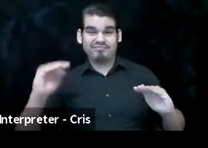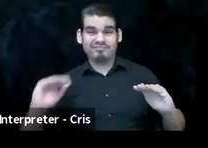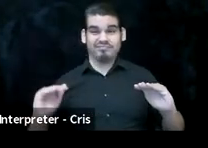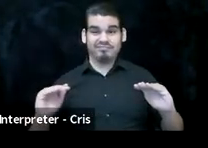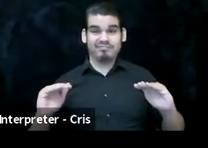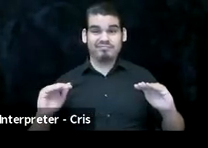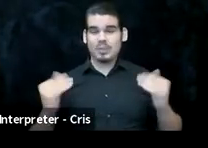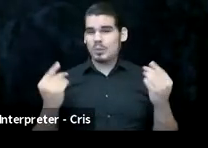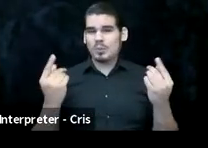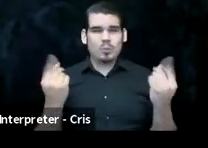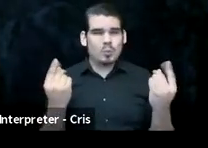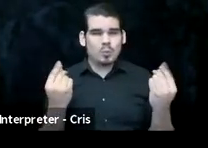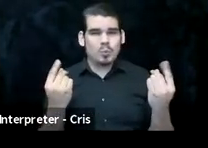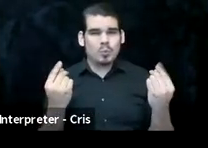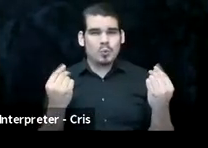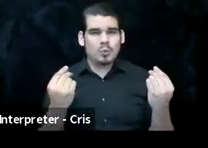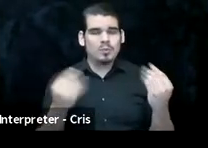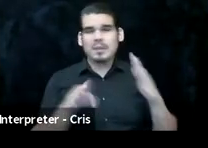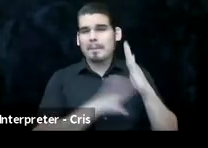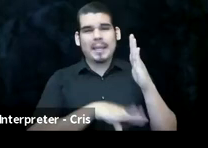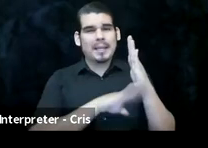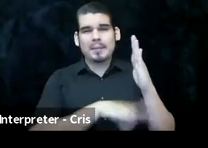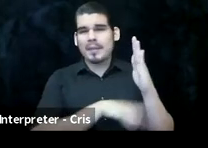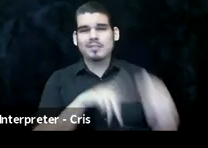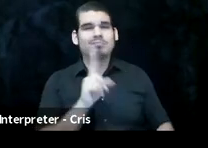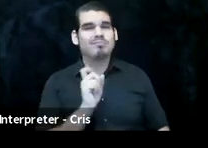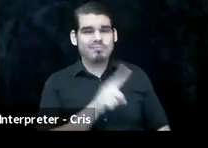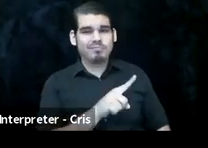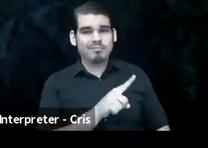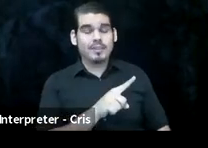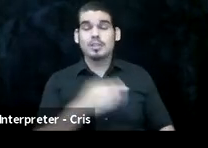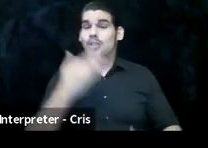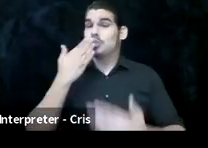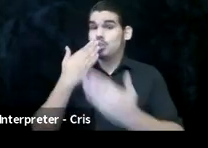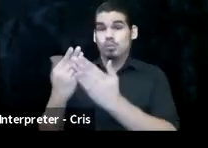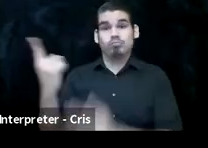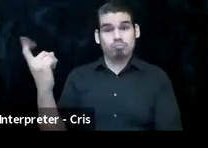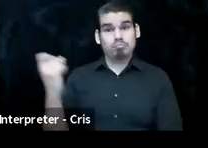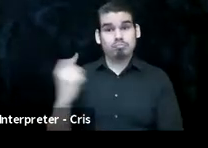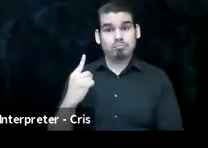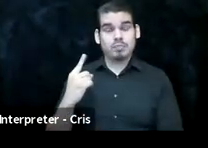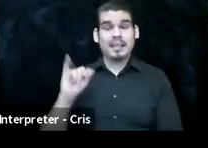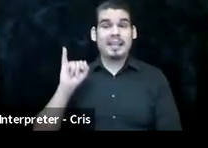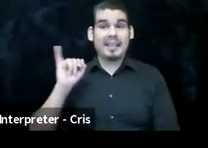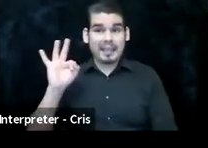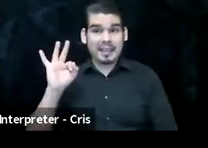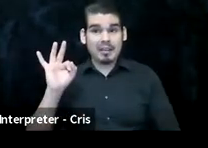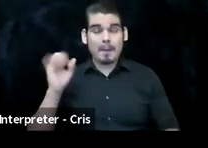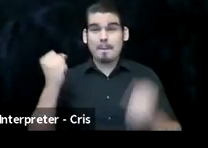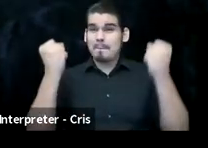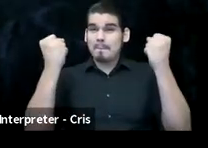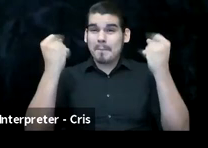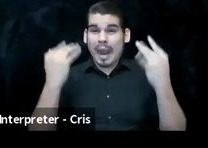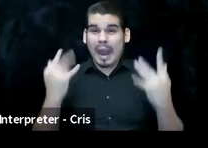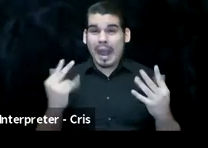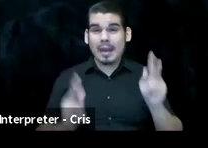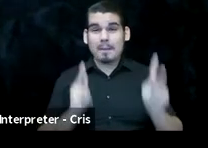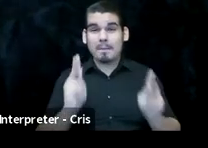Katherine Squire: yeah so that's a really good question um so yeah that's that's basically what would happen, we would alternate between pros and cons so say there were there were five.